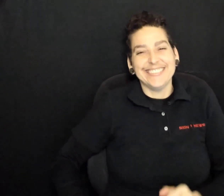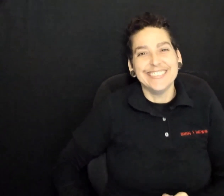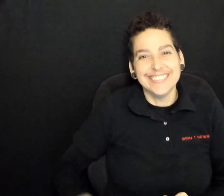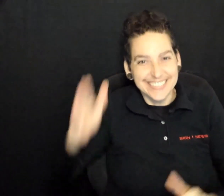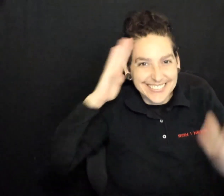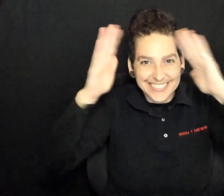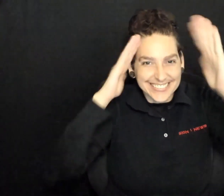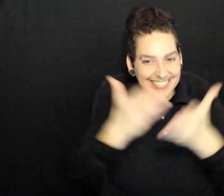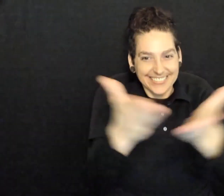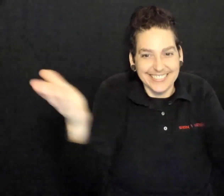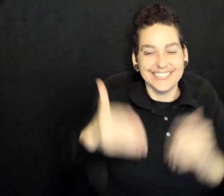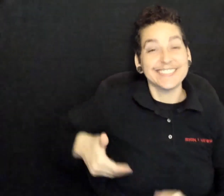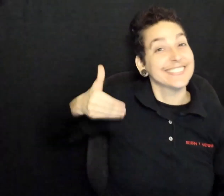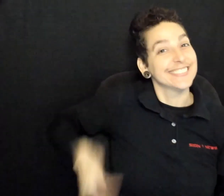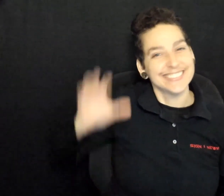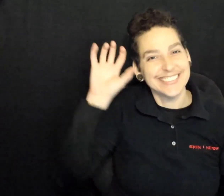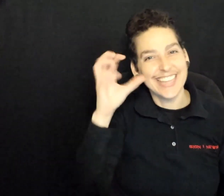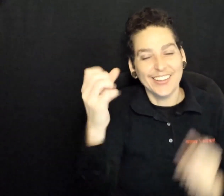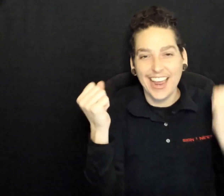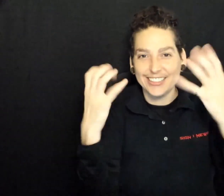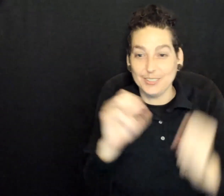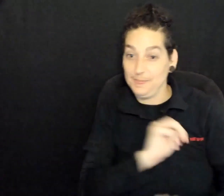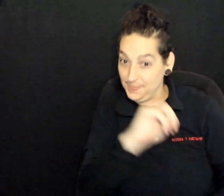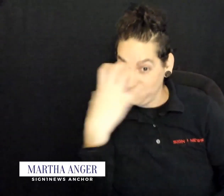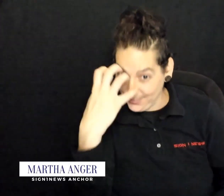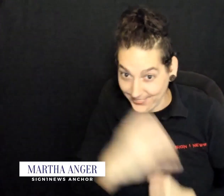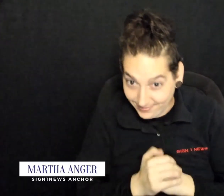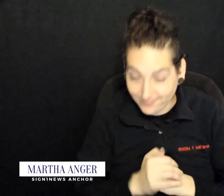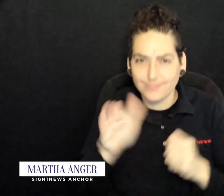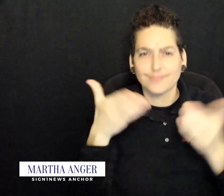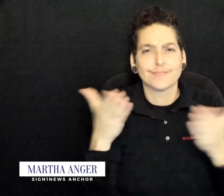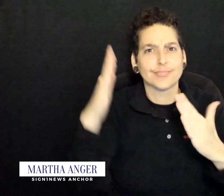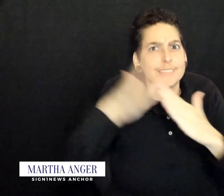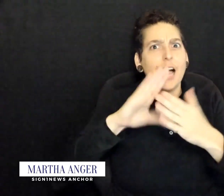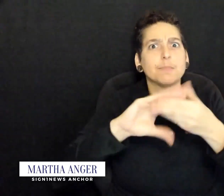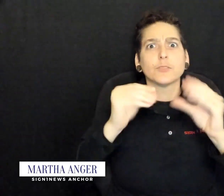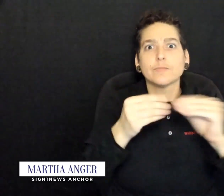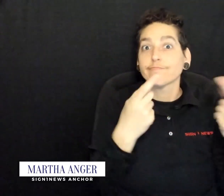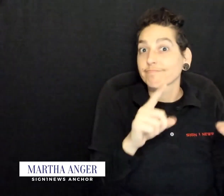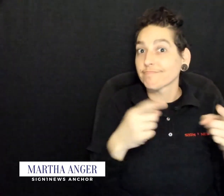Hello everyone I'm Sign1News anchor Martha Anger here's a quick look at the top trending